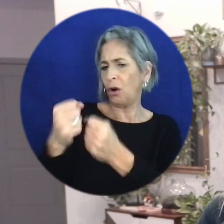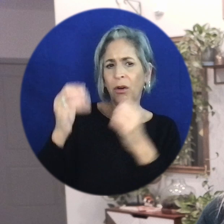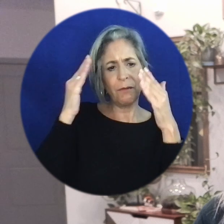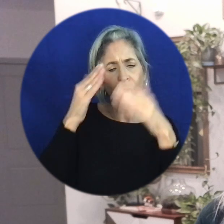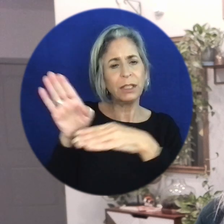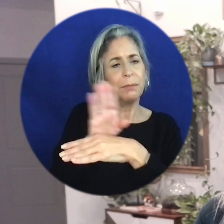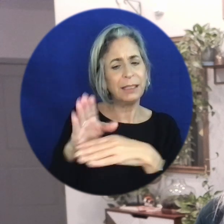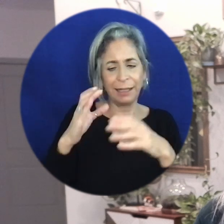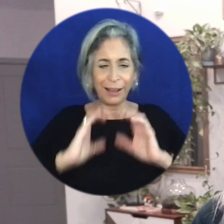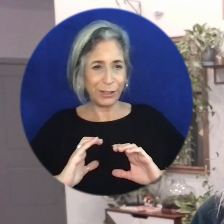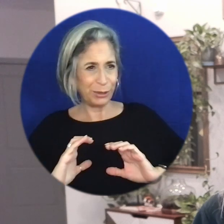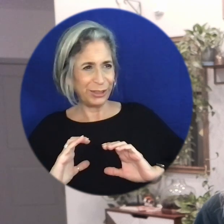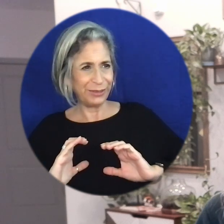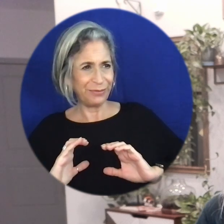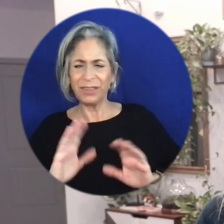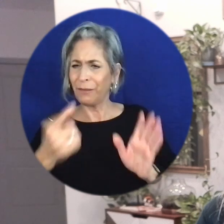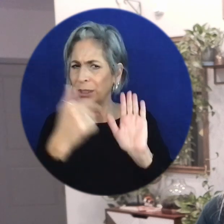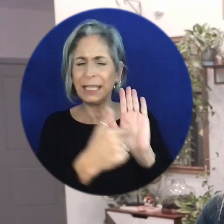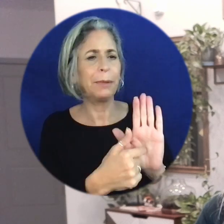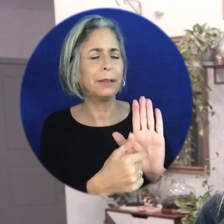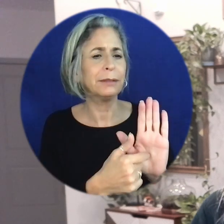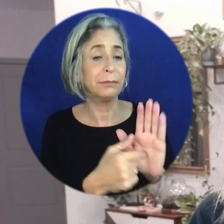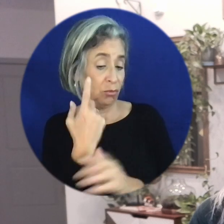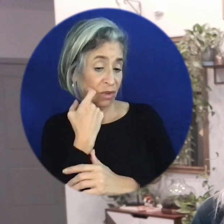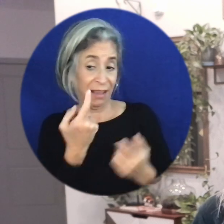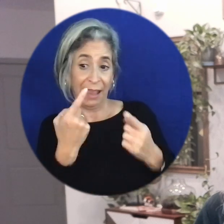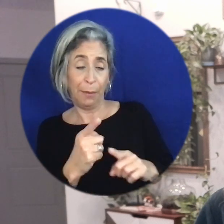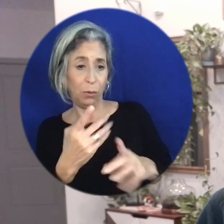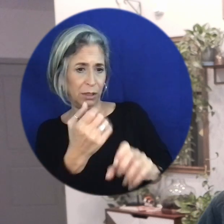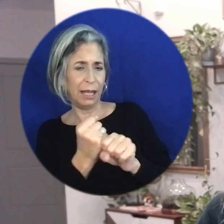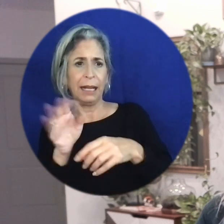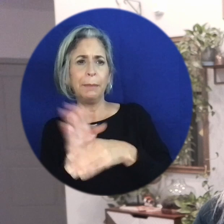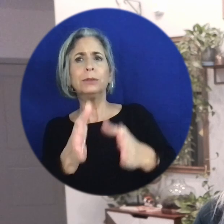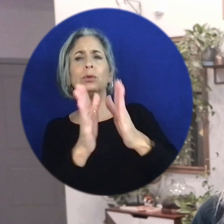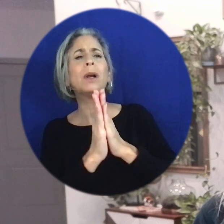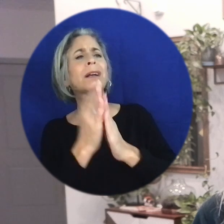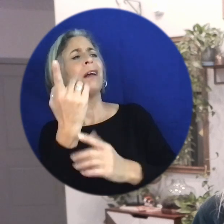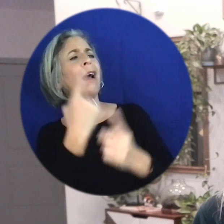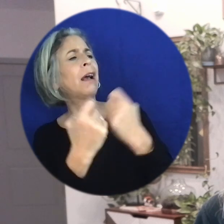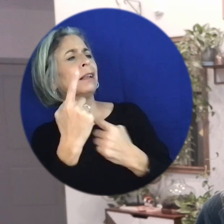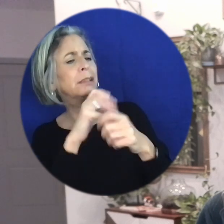with a stronger focus on our business and customers. For example, recently we received a business request